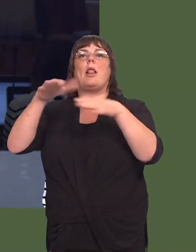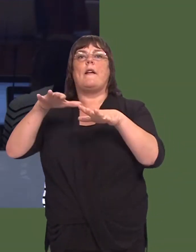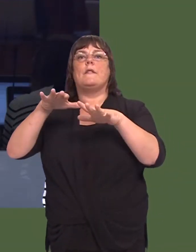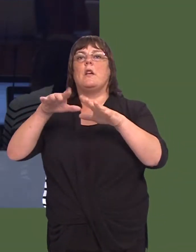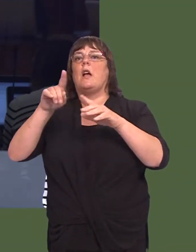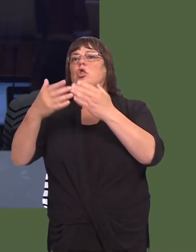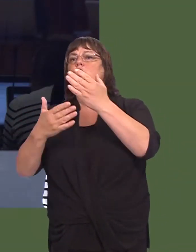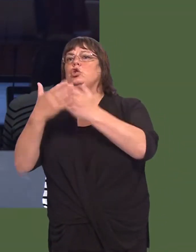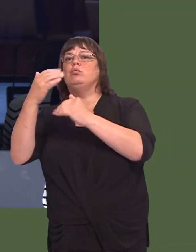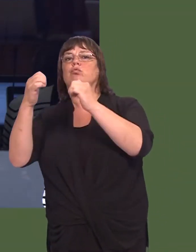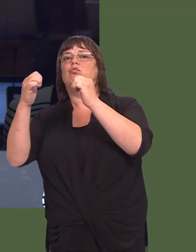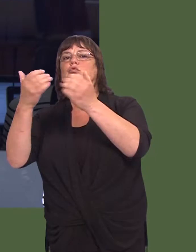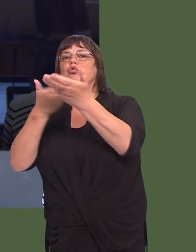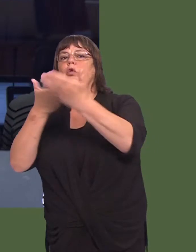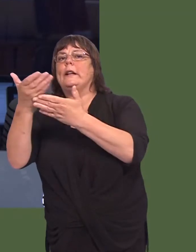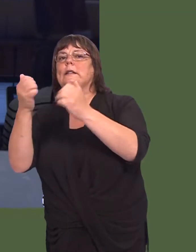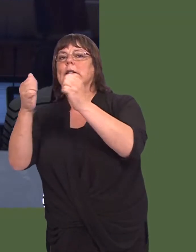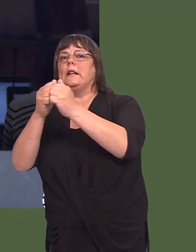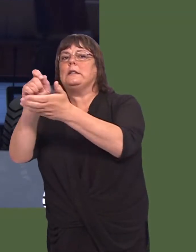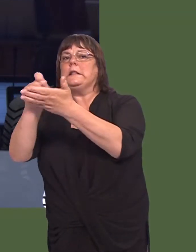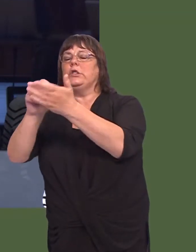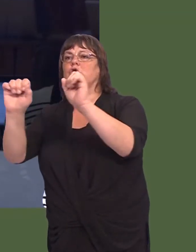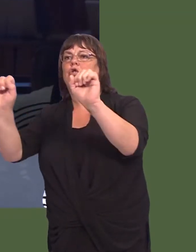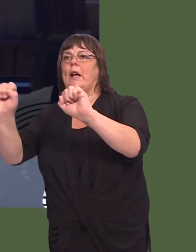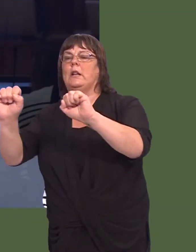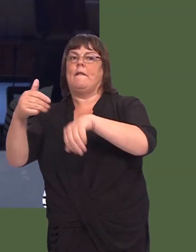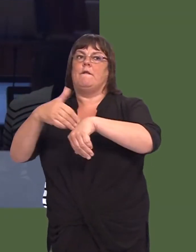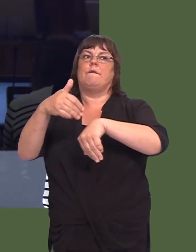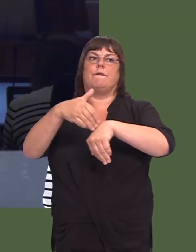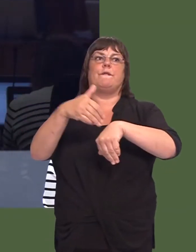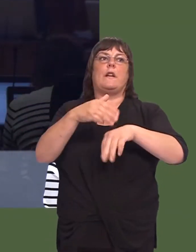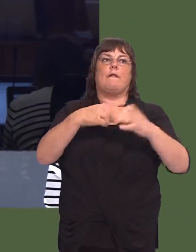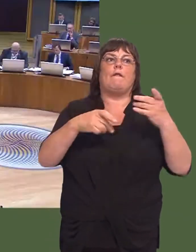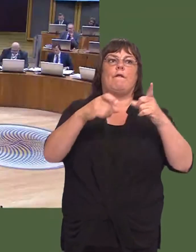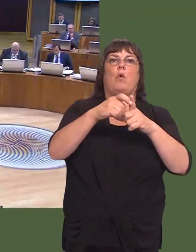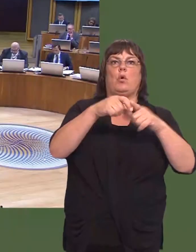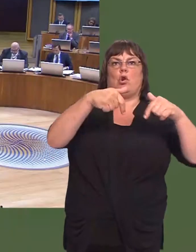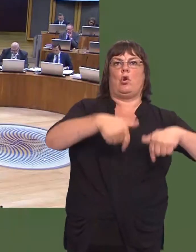Have you met with Ford and the Government in London to discuss this issue further since that time?